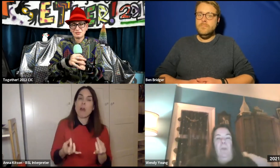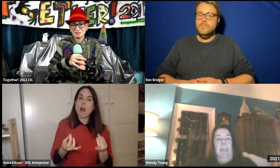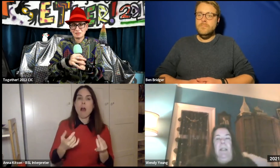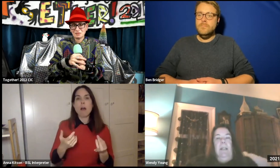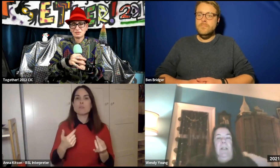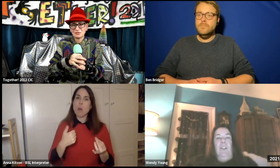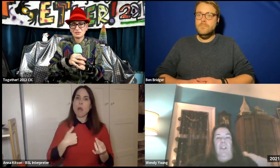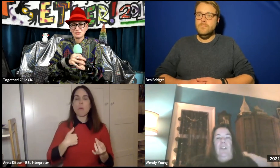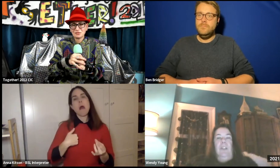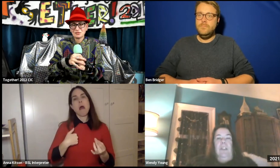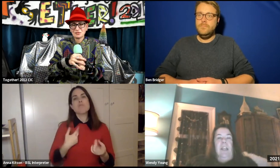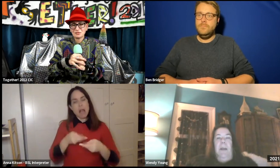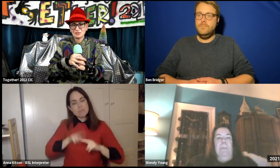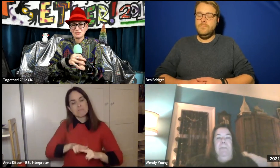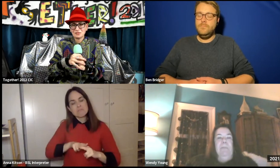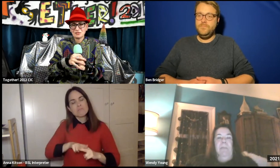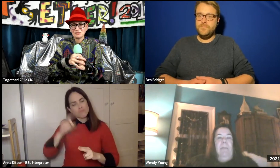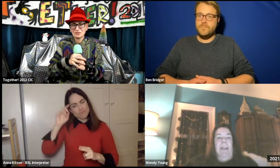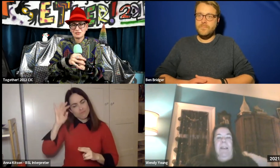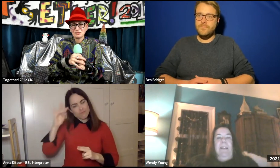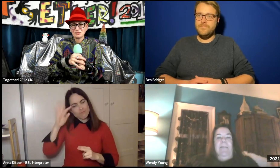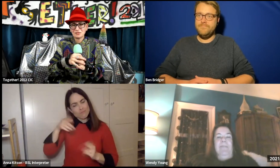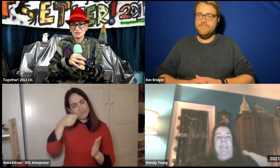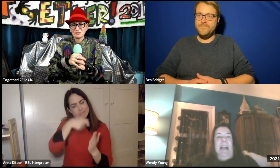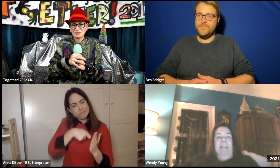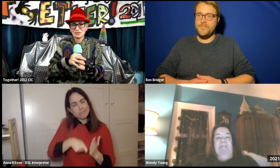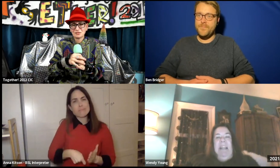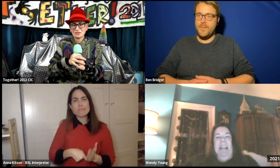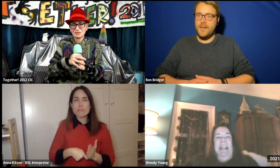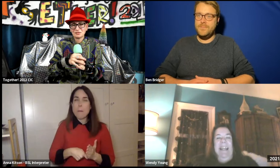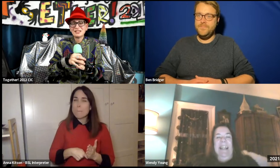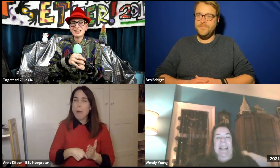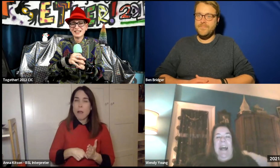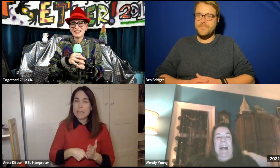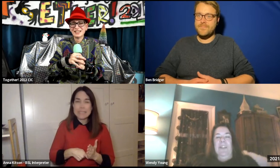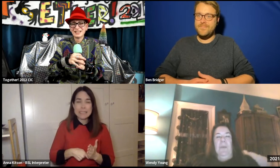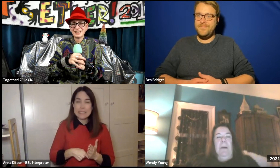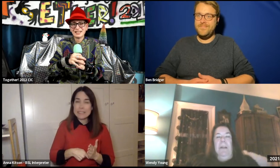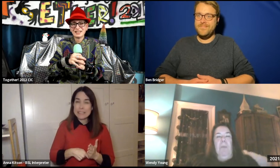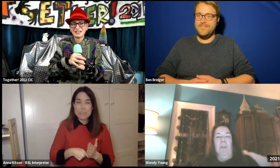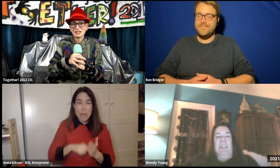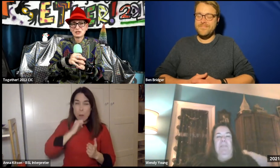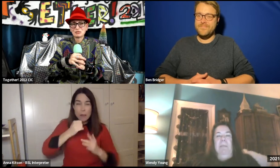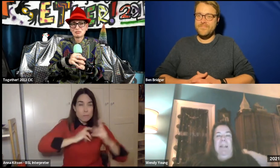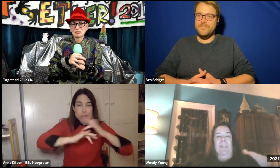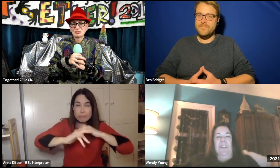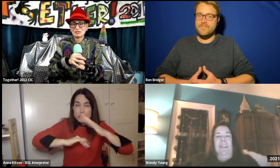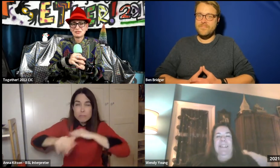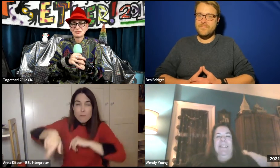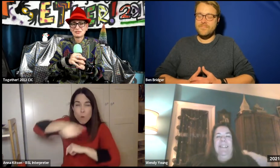applies to everybody, just... yeah. Do a positive mantra.